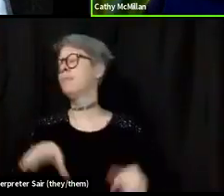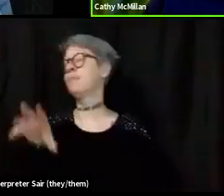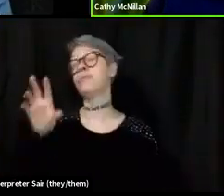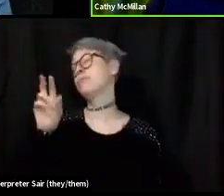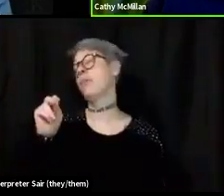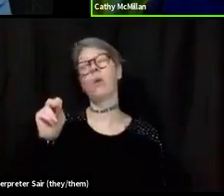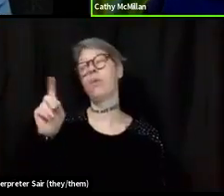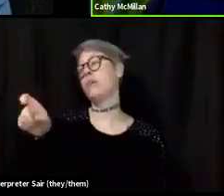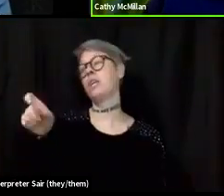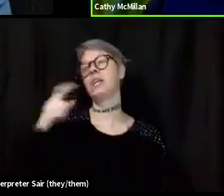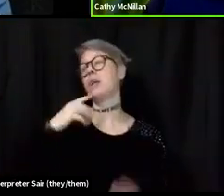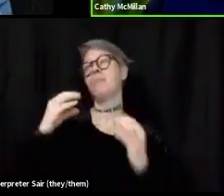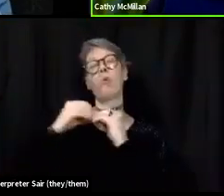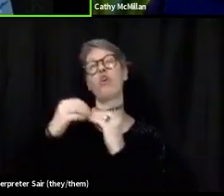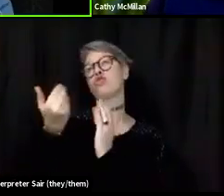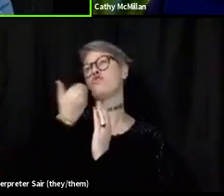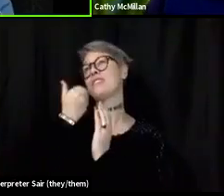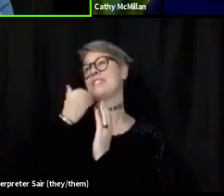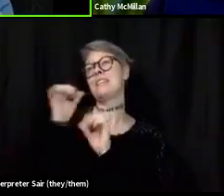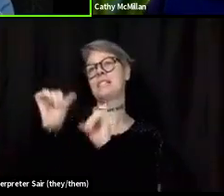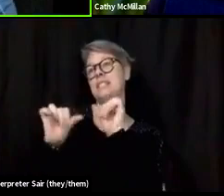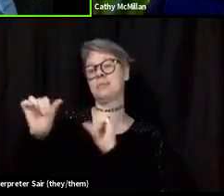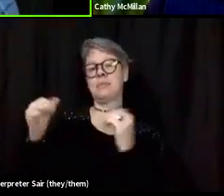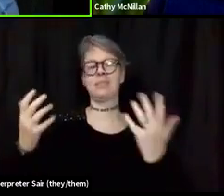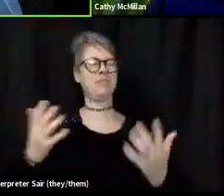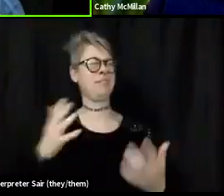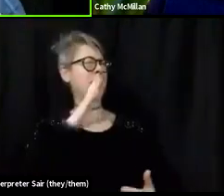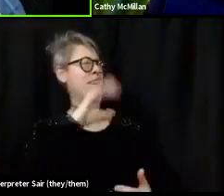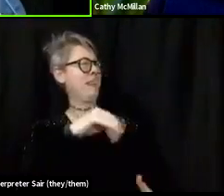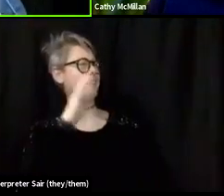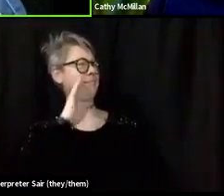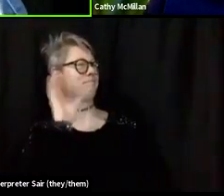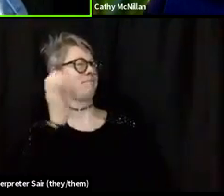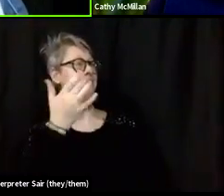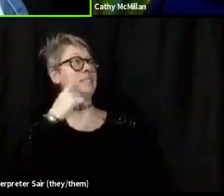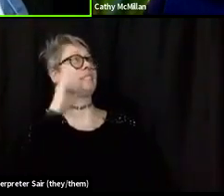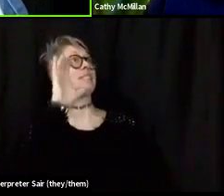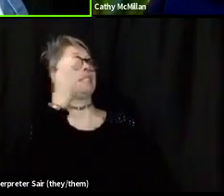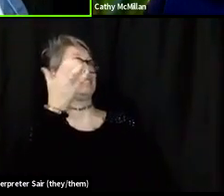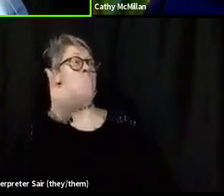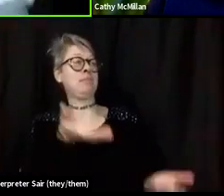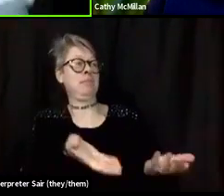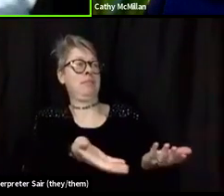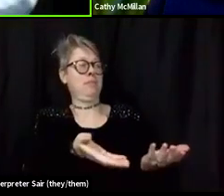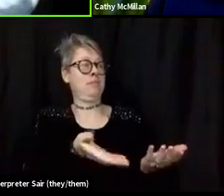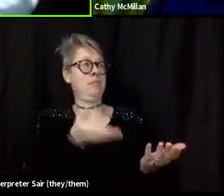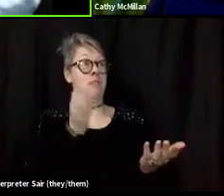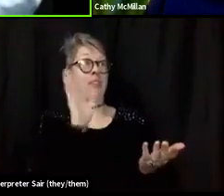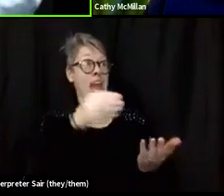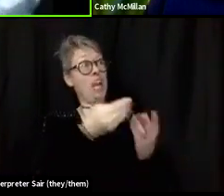that what that was about. the more